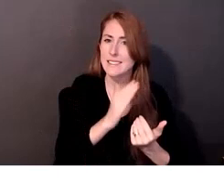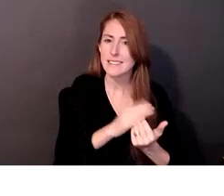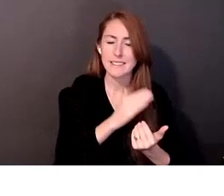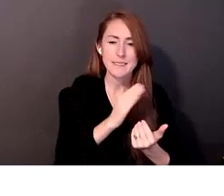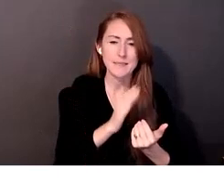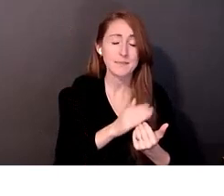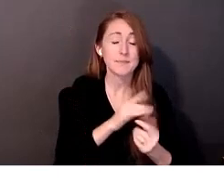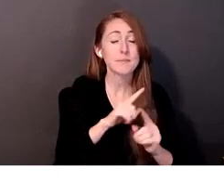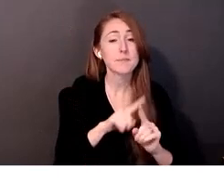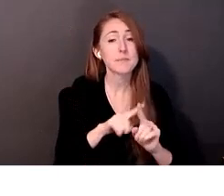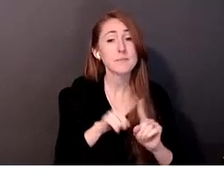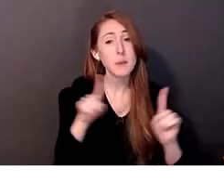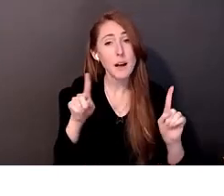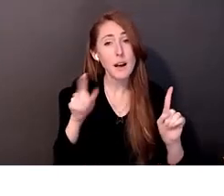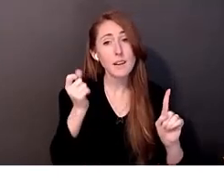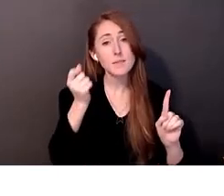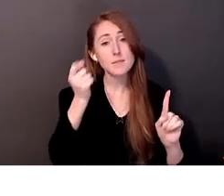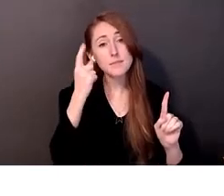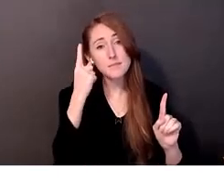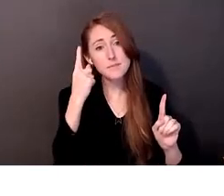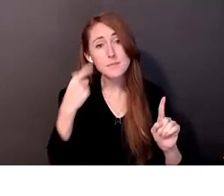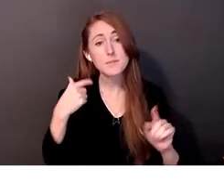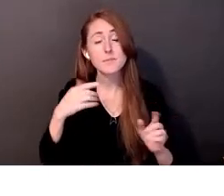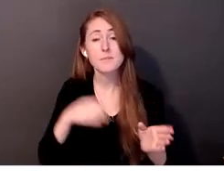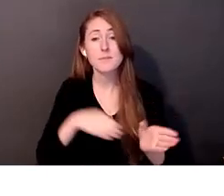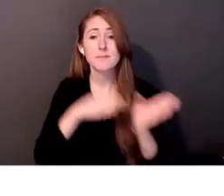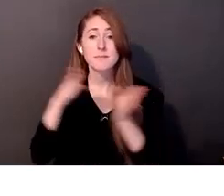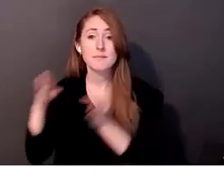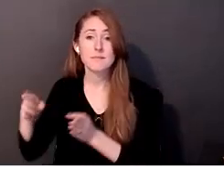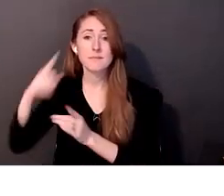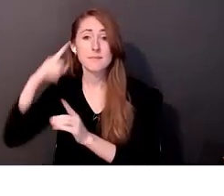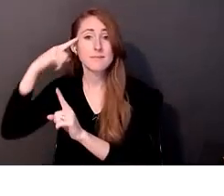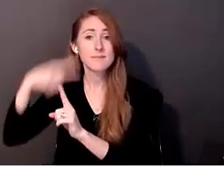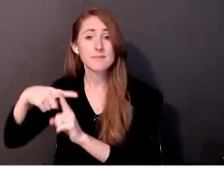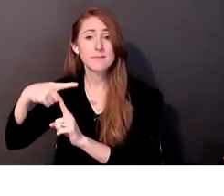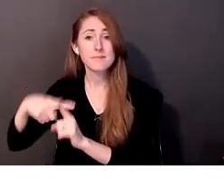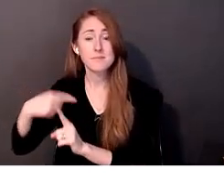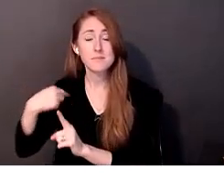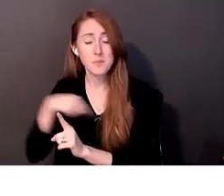we had full engagement of the researchers and the community partners.